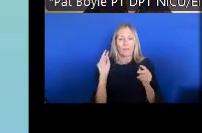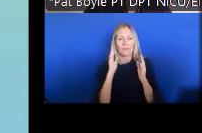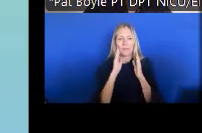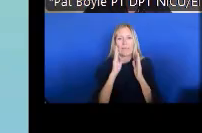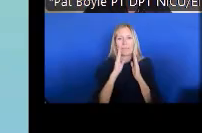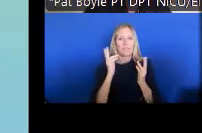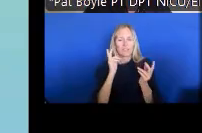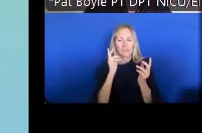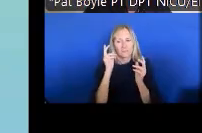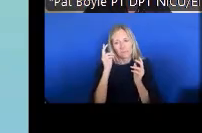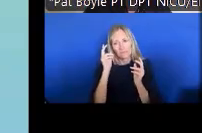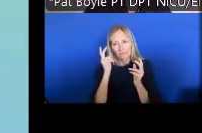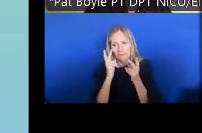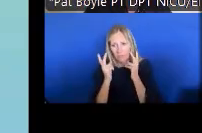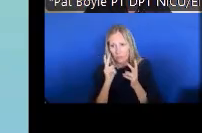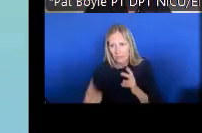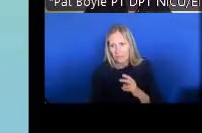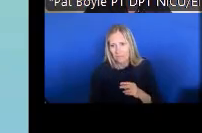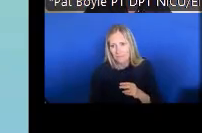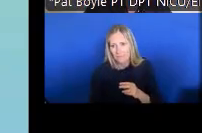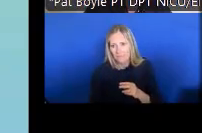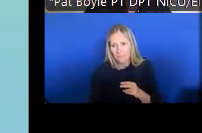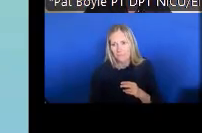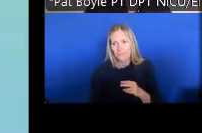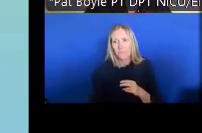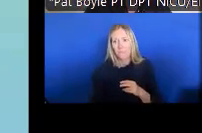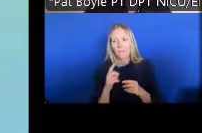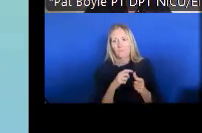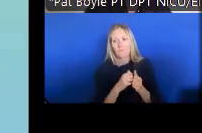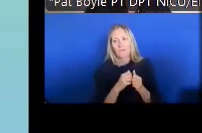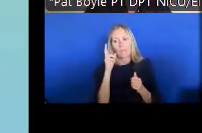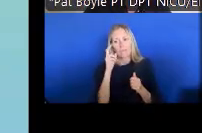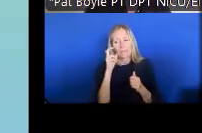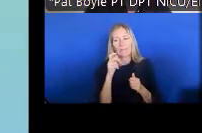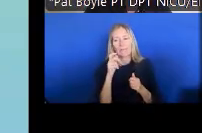So hearing they locate and discriminate their preferences